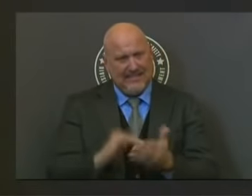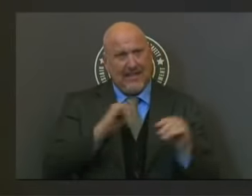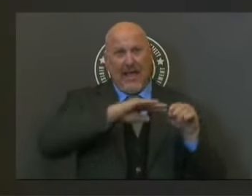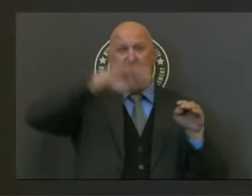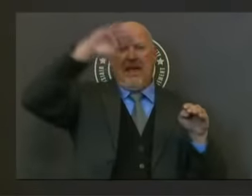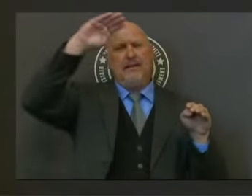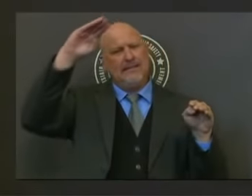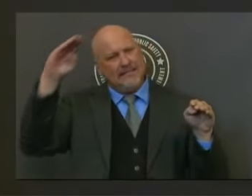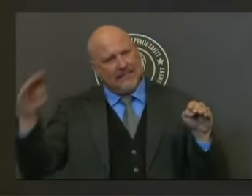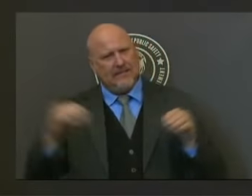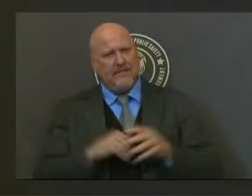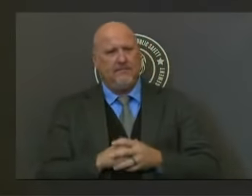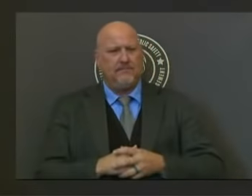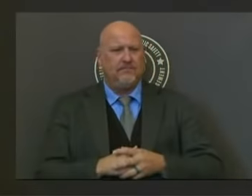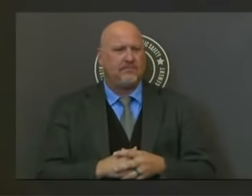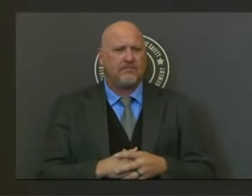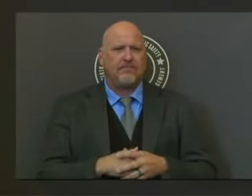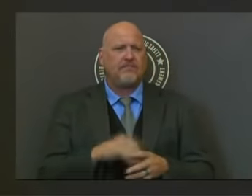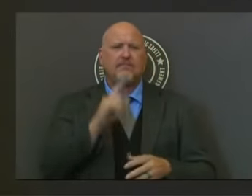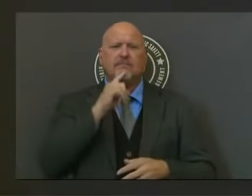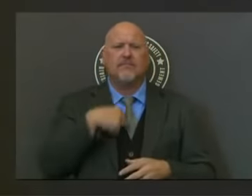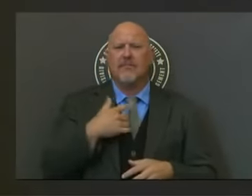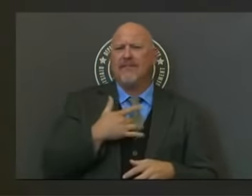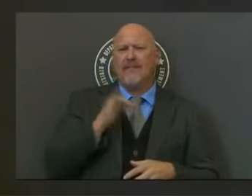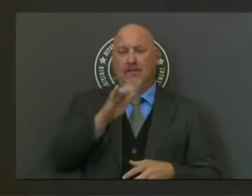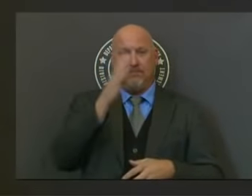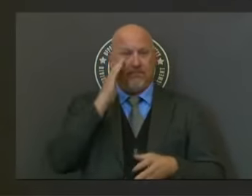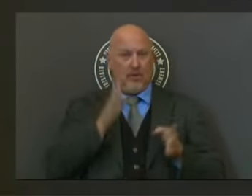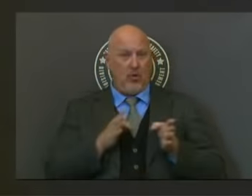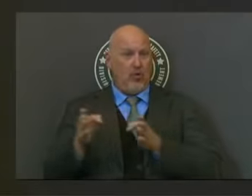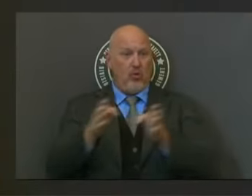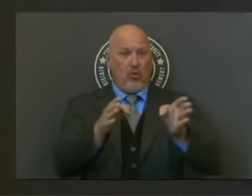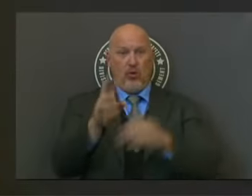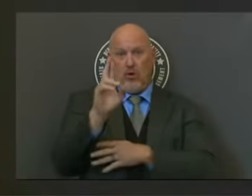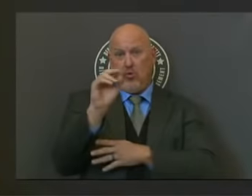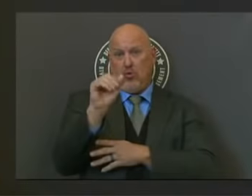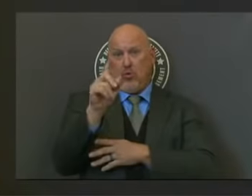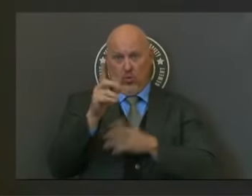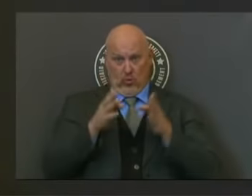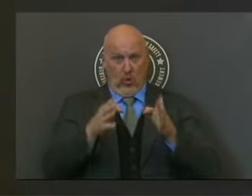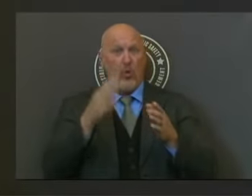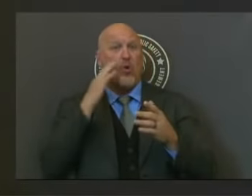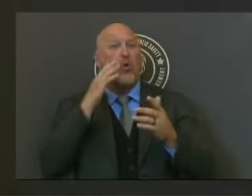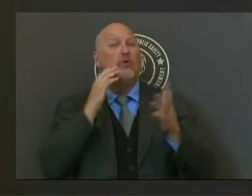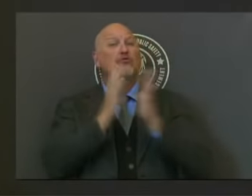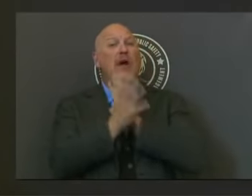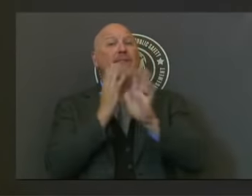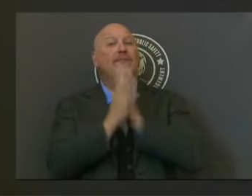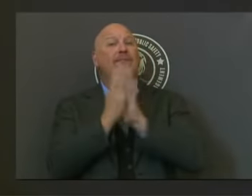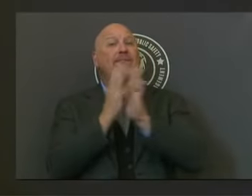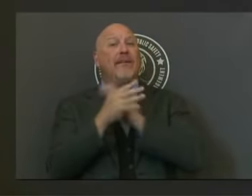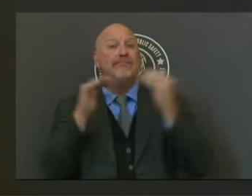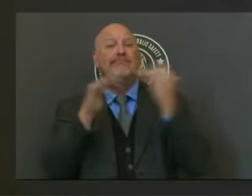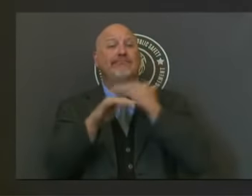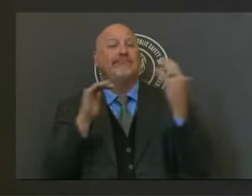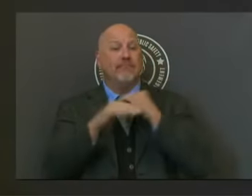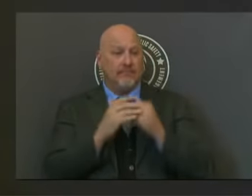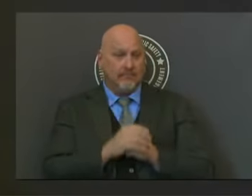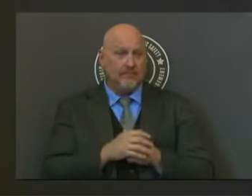people dying people are injured and hurt in traffic accidents we